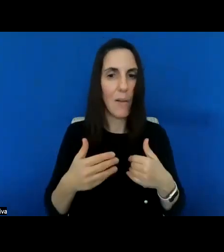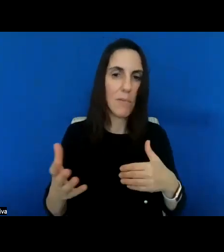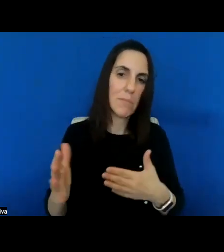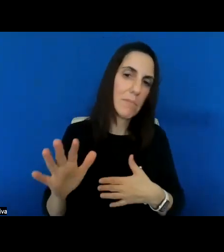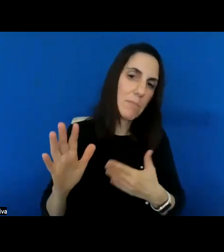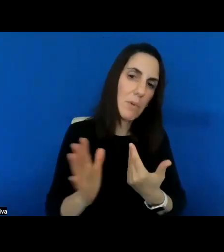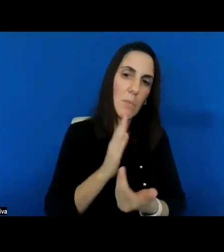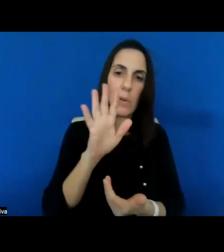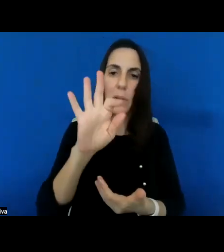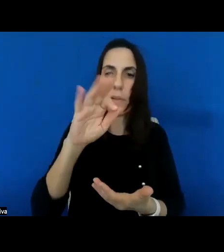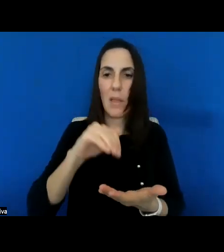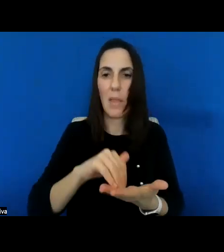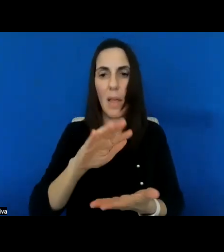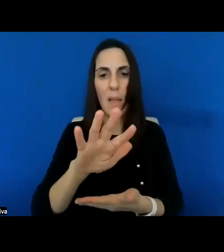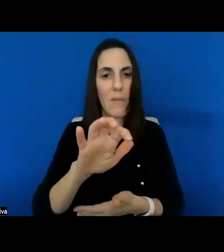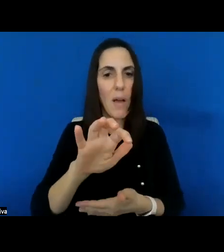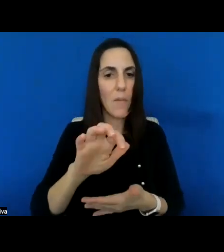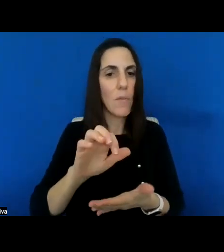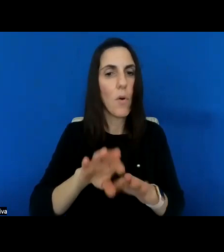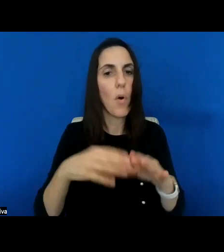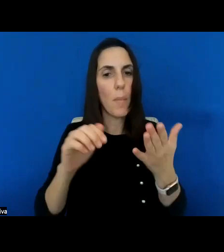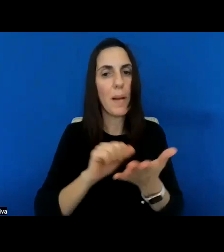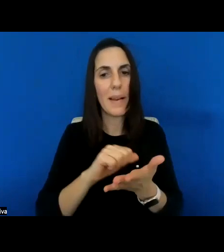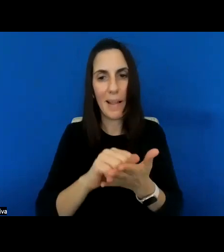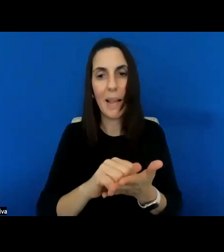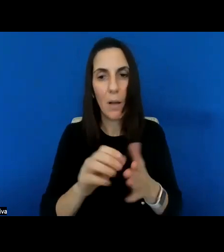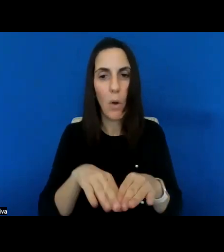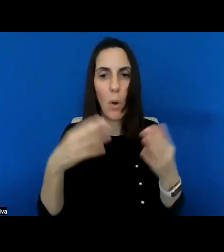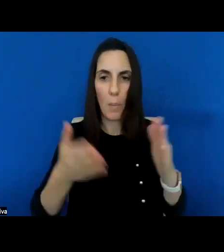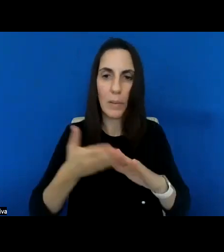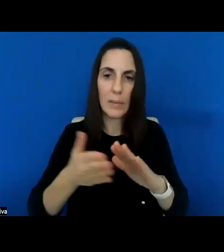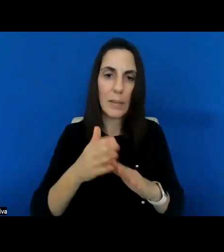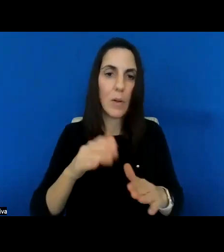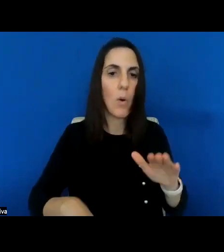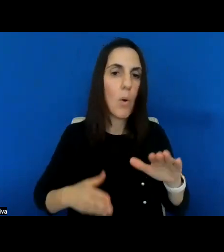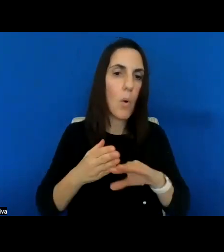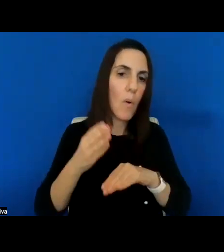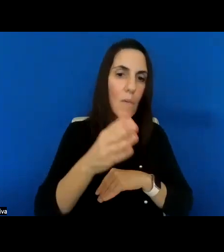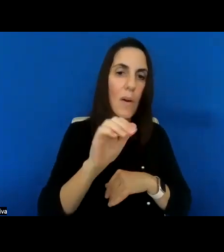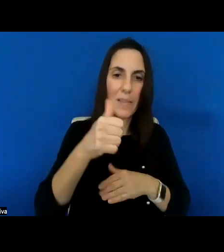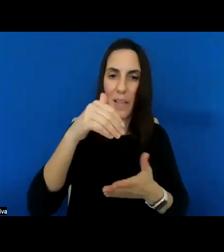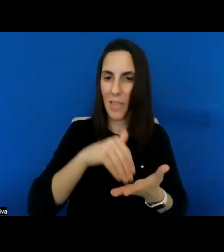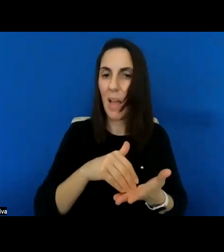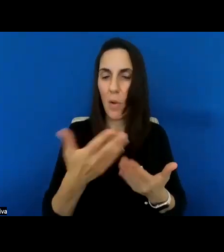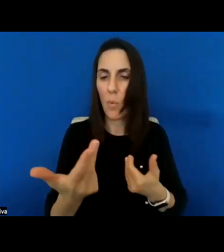accounts that are active and open and over 10,000 having a role in about 5 to 10%